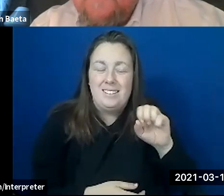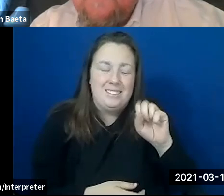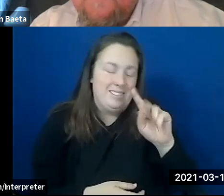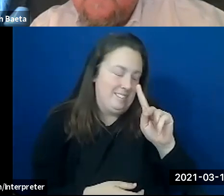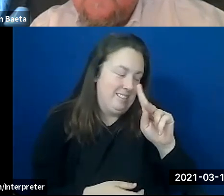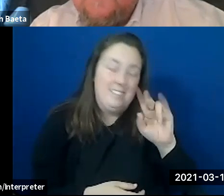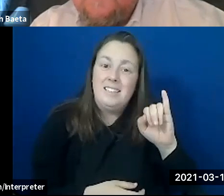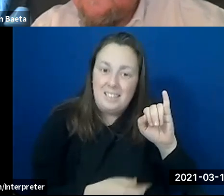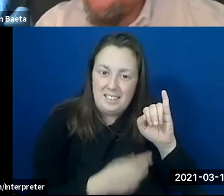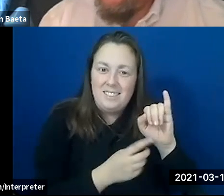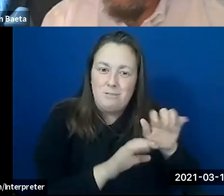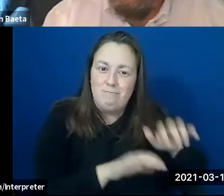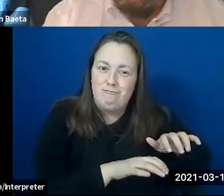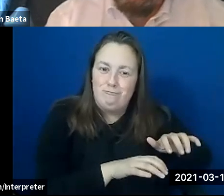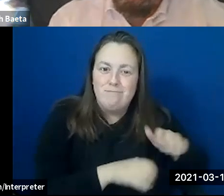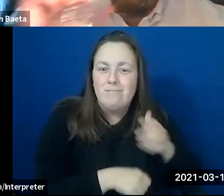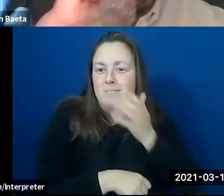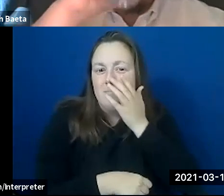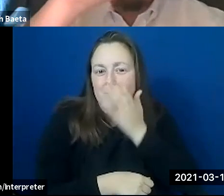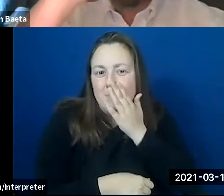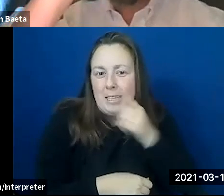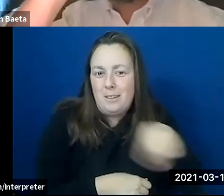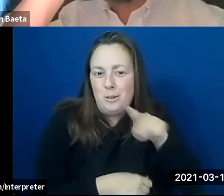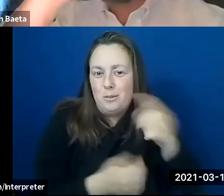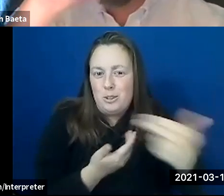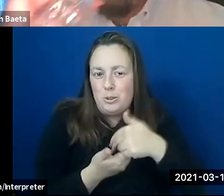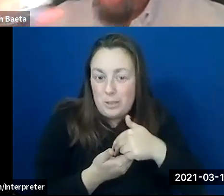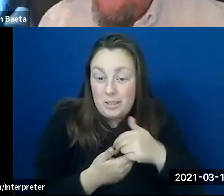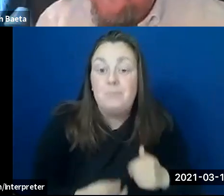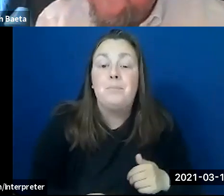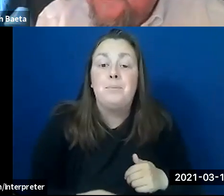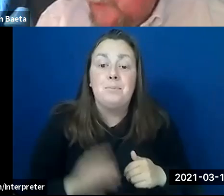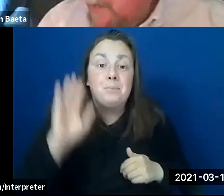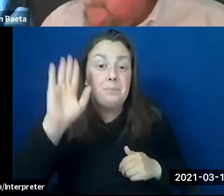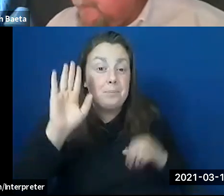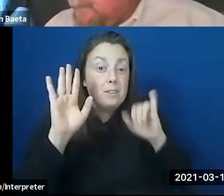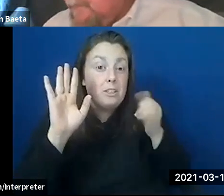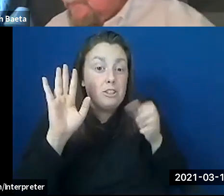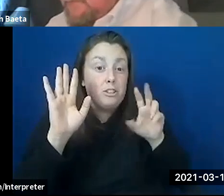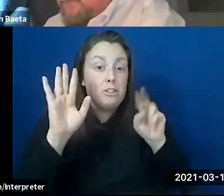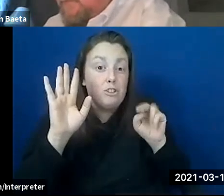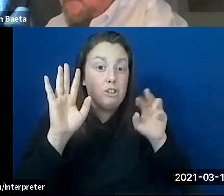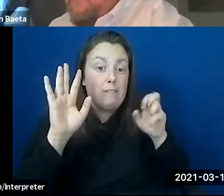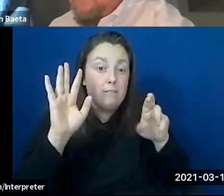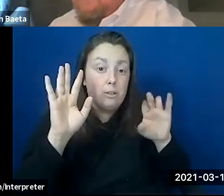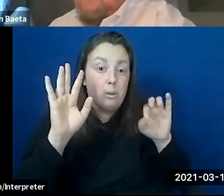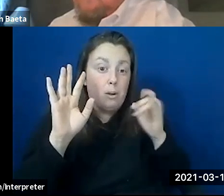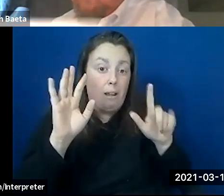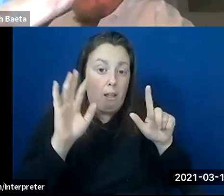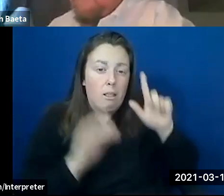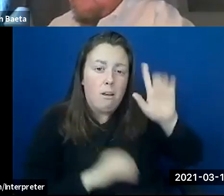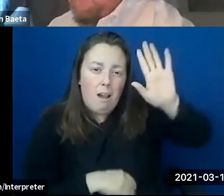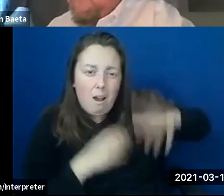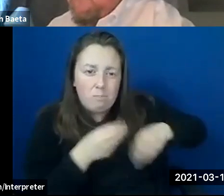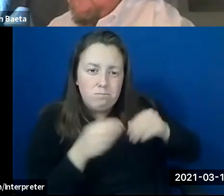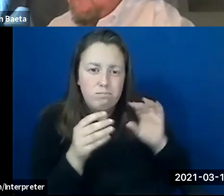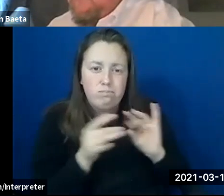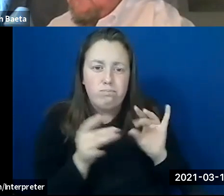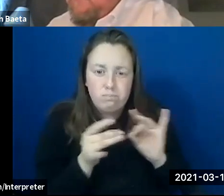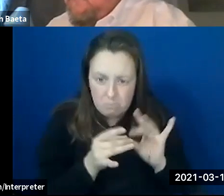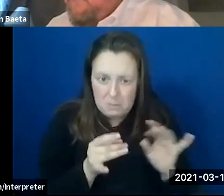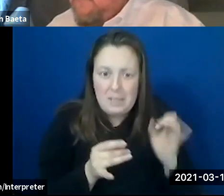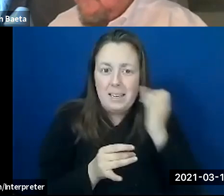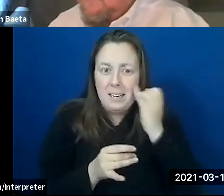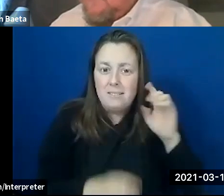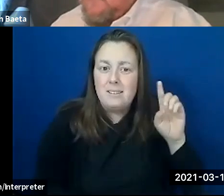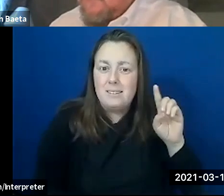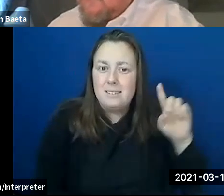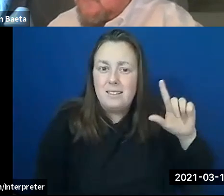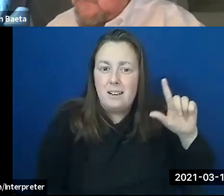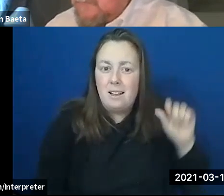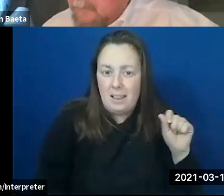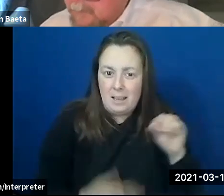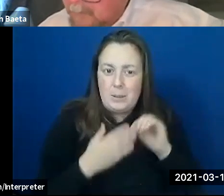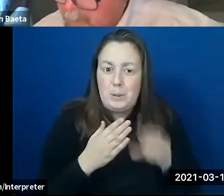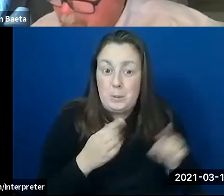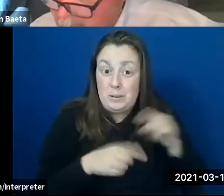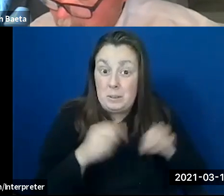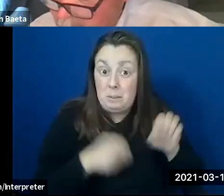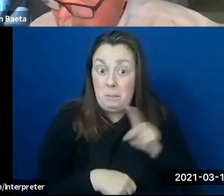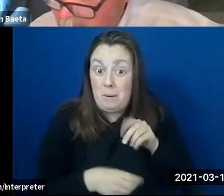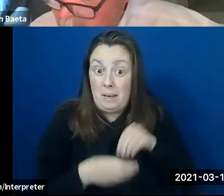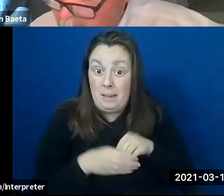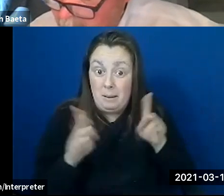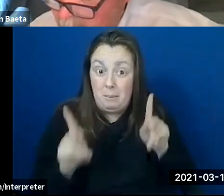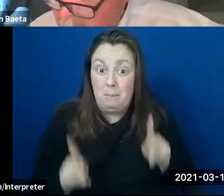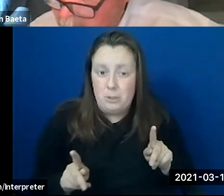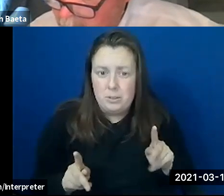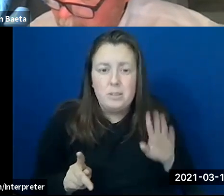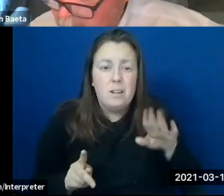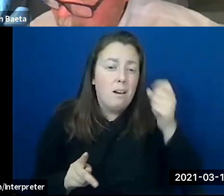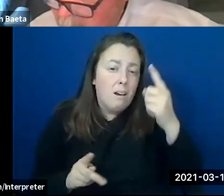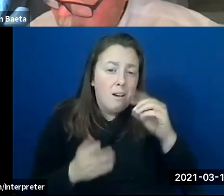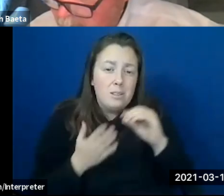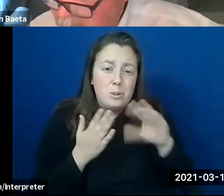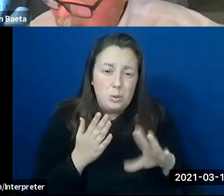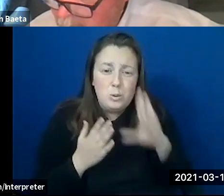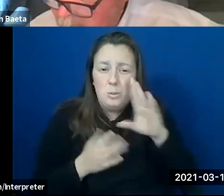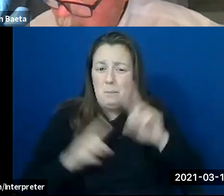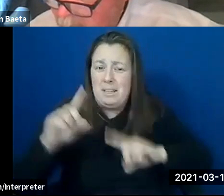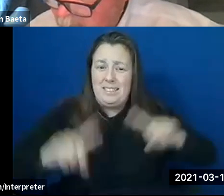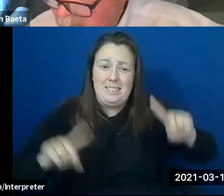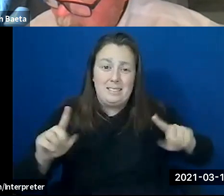Jennifer ONeill: i'm sure, the only thing I would maybe mention is that, for our families that are coming back or considering coming back from dla You know, as Mr searcy mentioned that students are kind of all going to be in different places and in comparison they might be ahead of their peers they might.